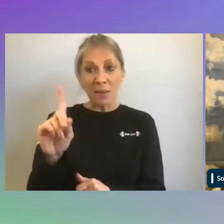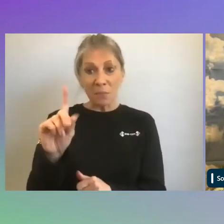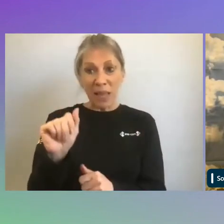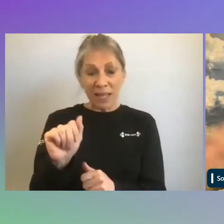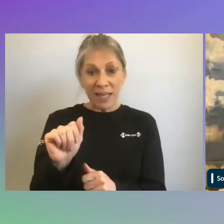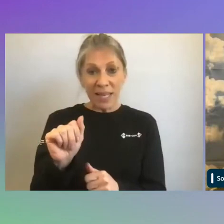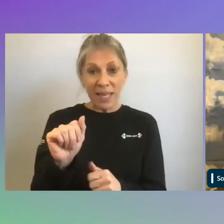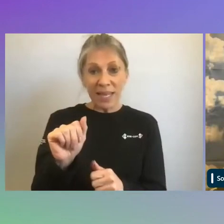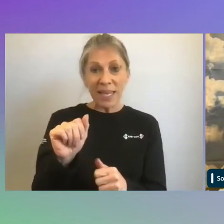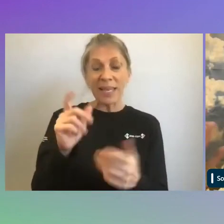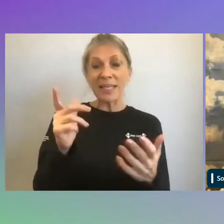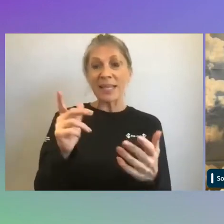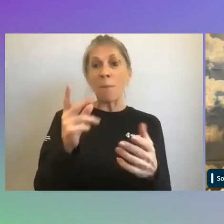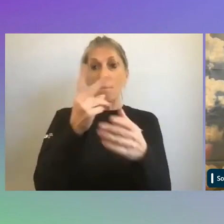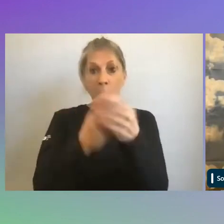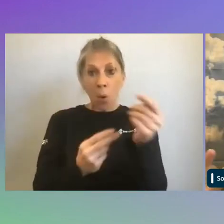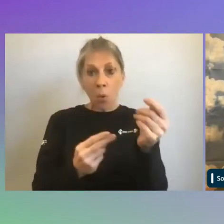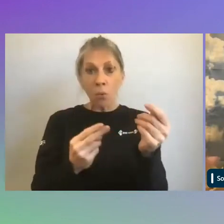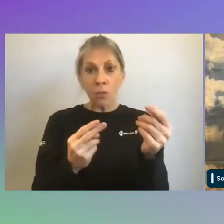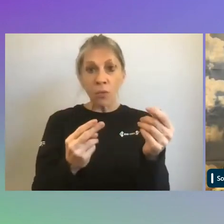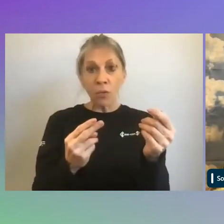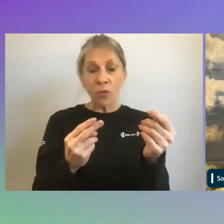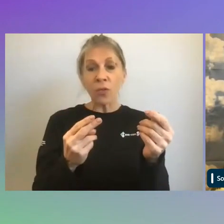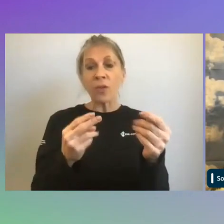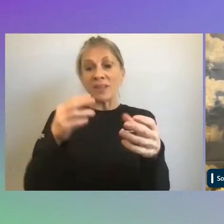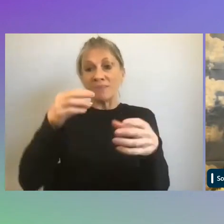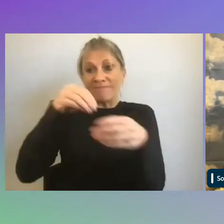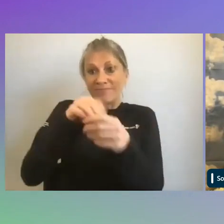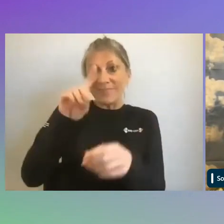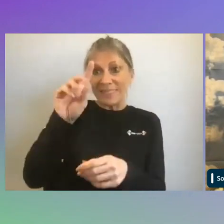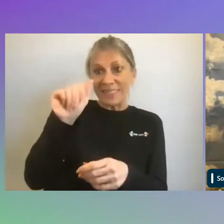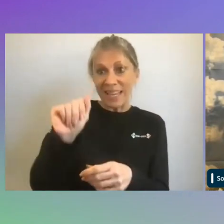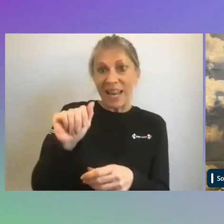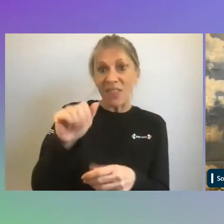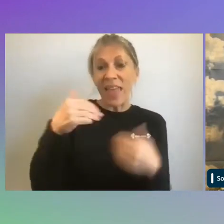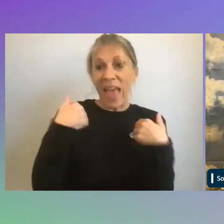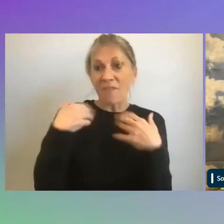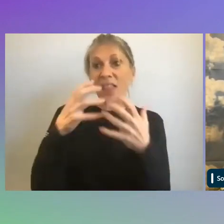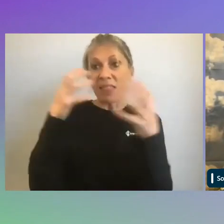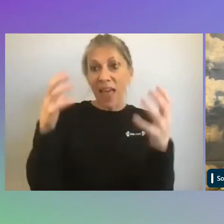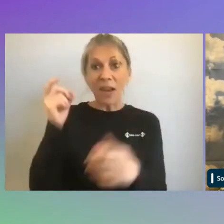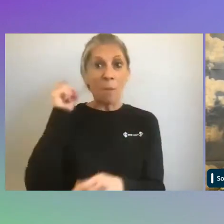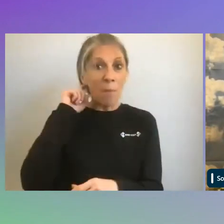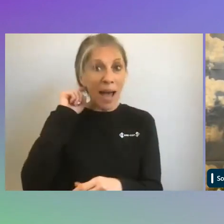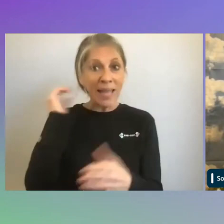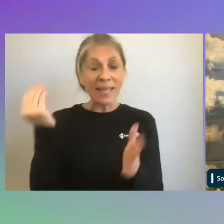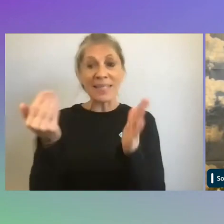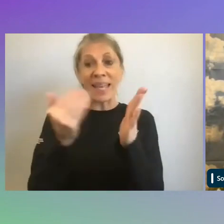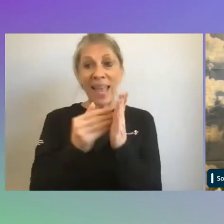disabilities, and both anecdotally and now, data wise, we see that they have a lot of